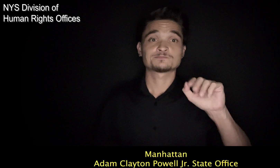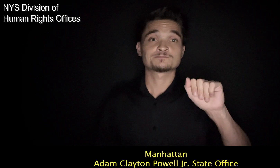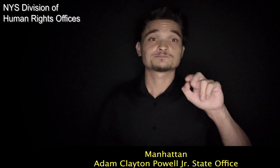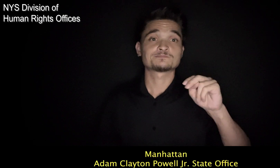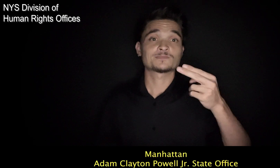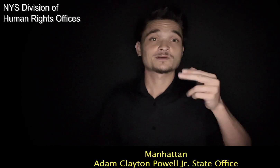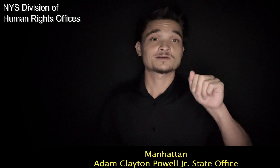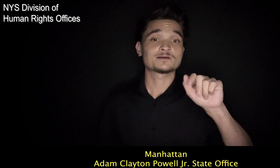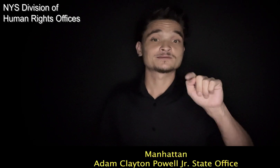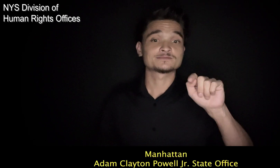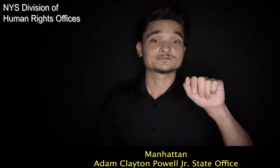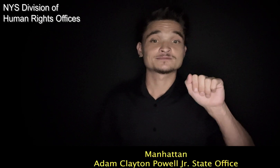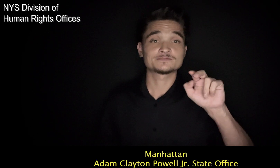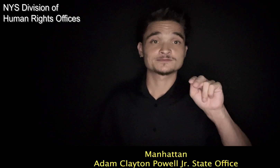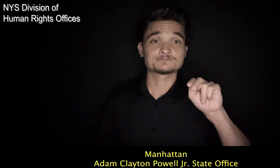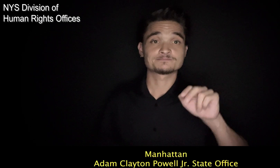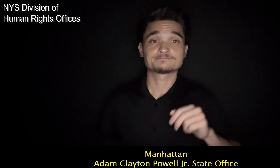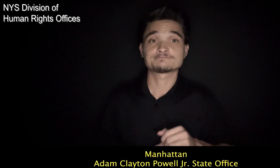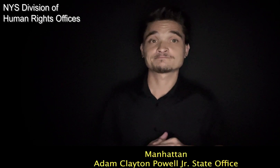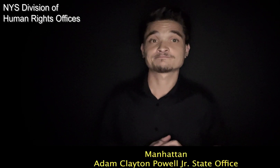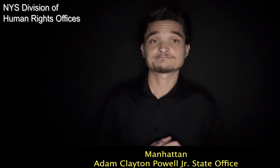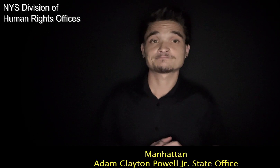Manhattan Adam Clayton Powell Jr. State Office